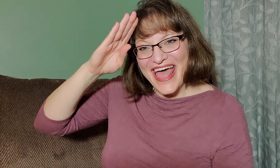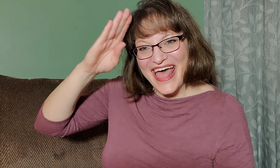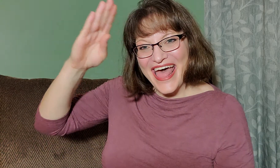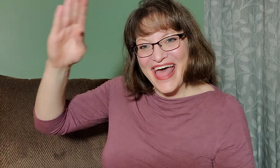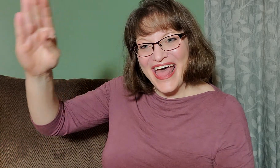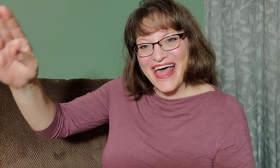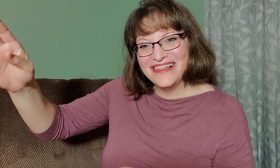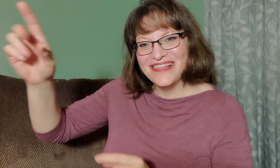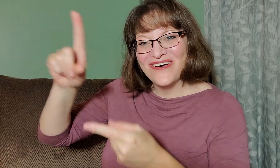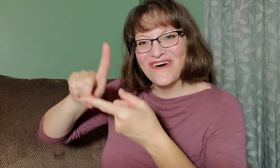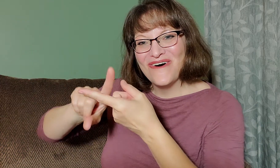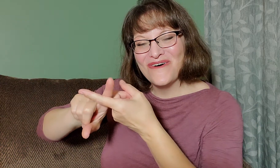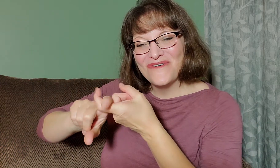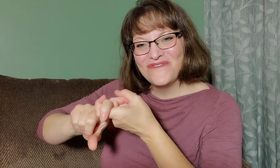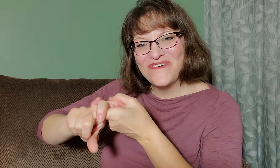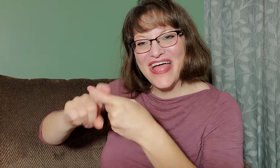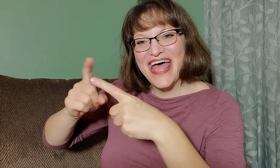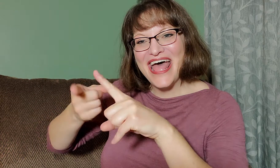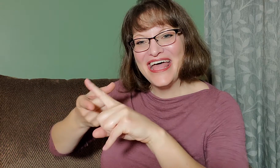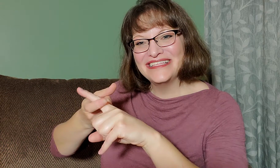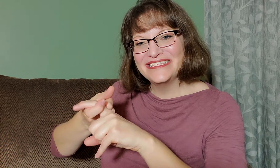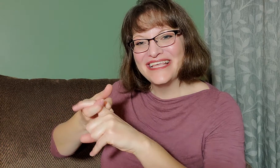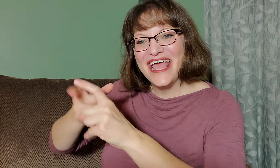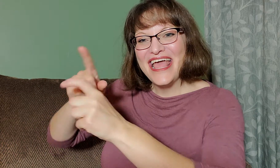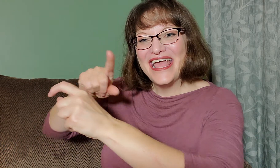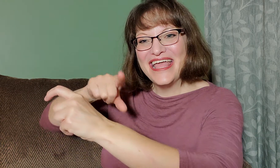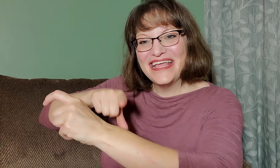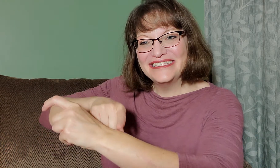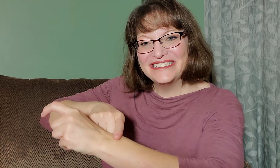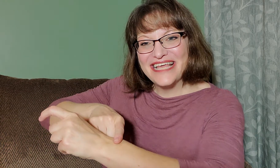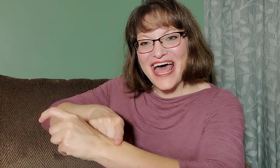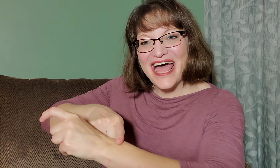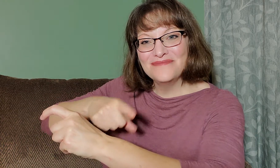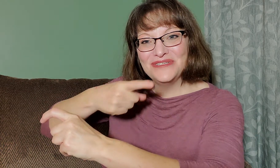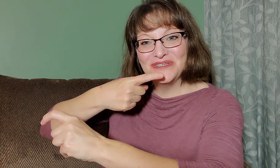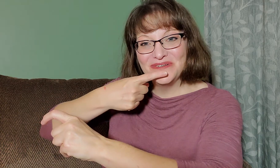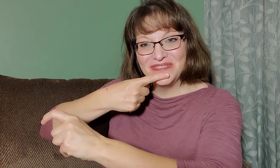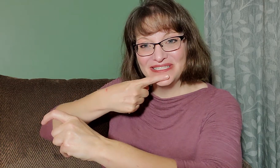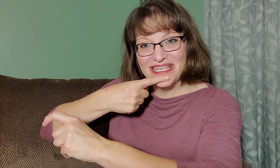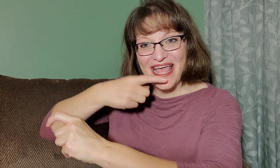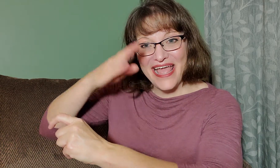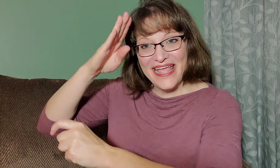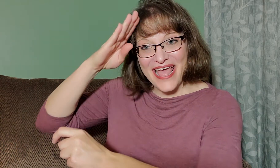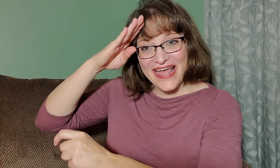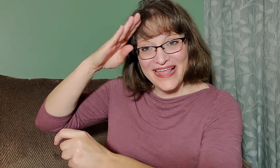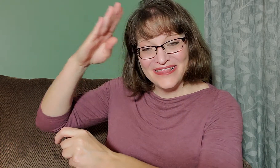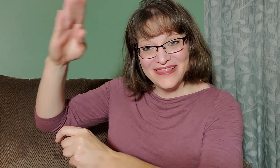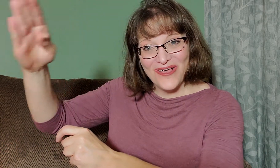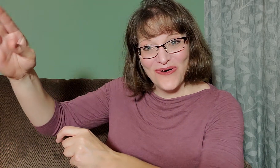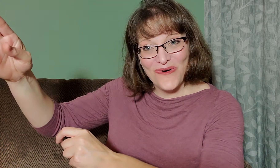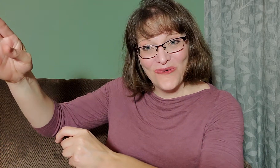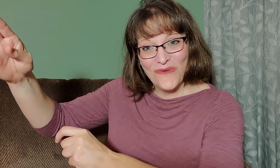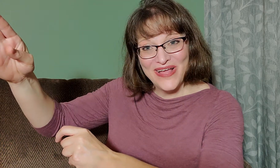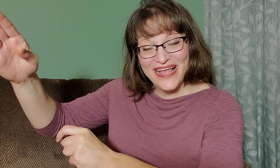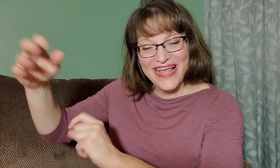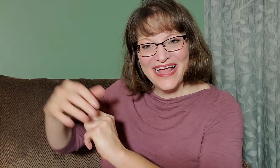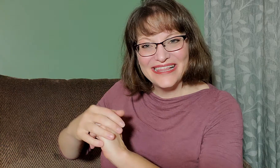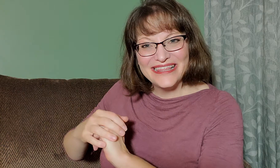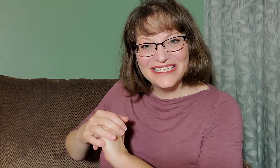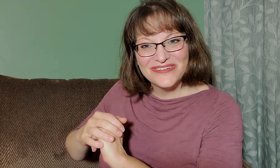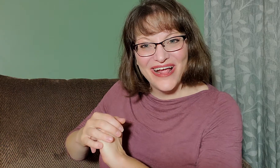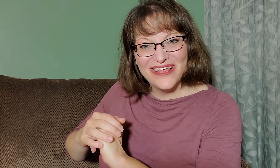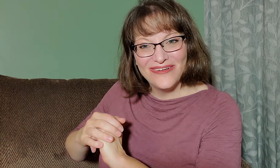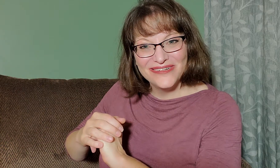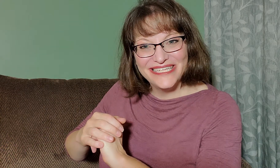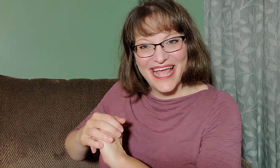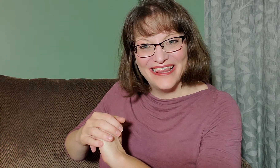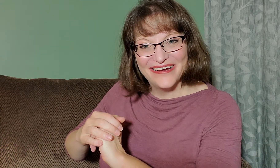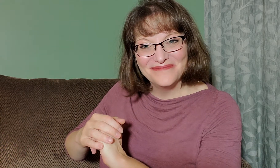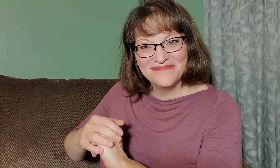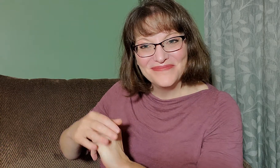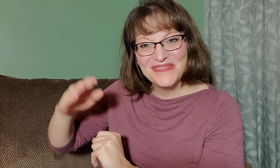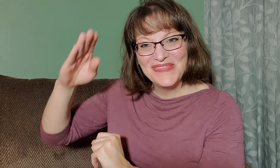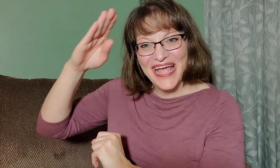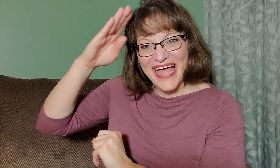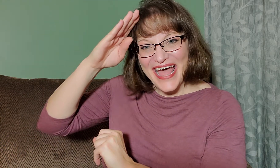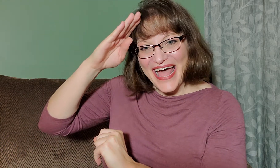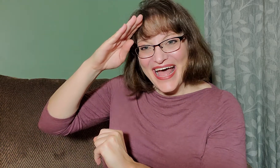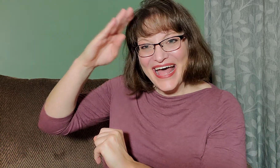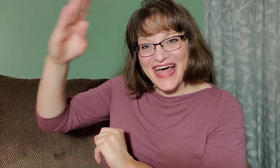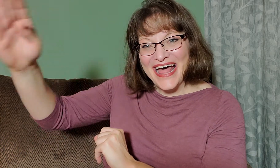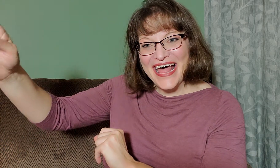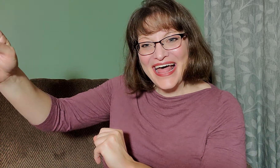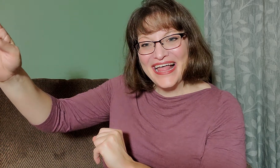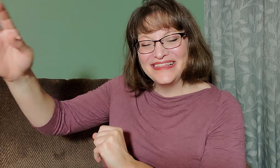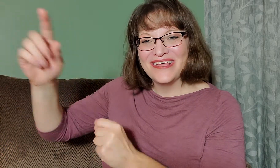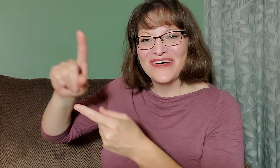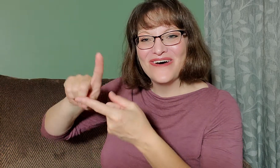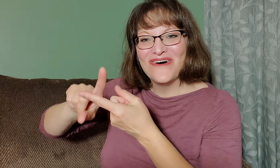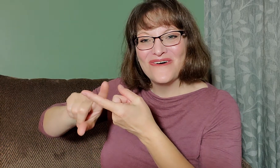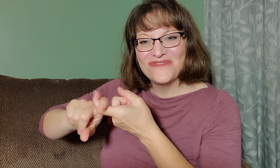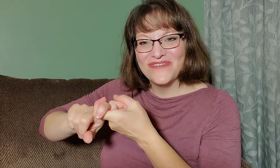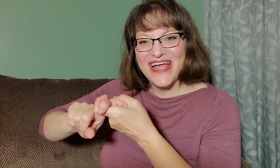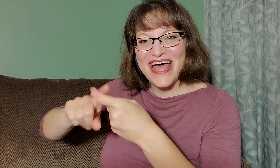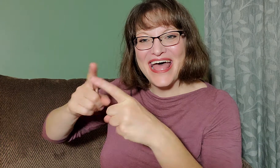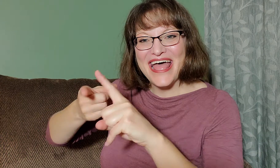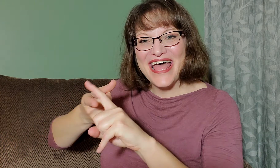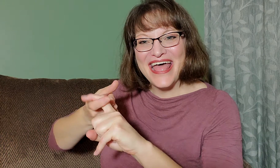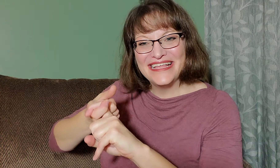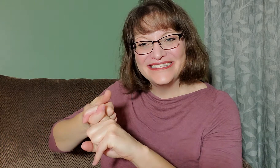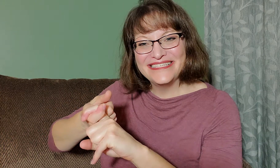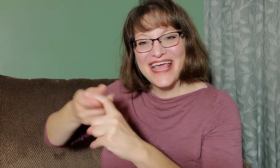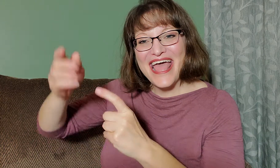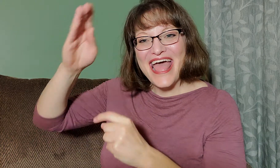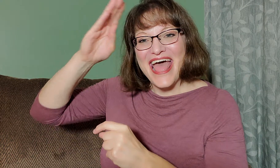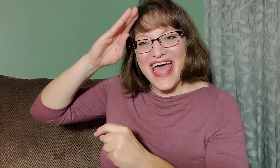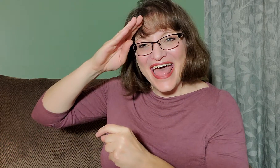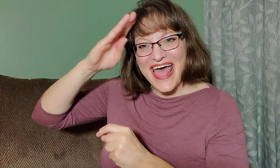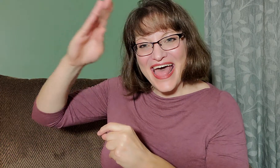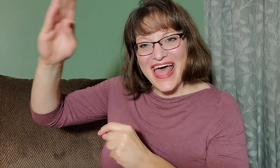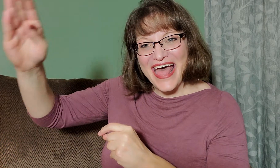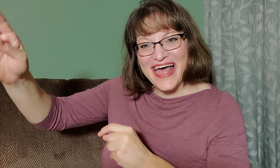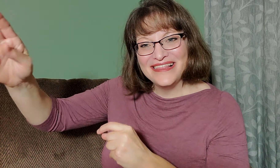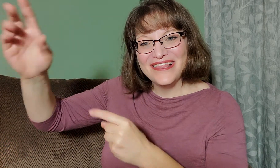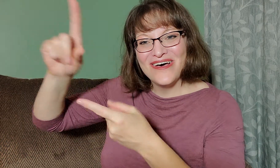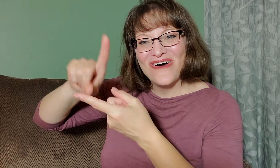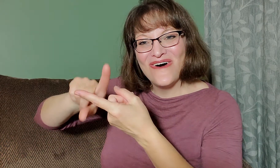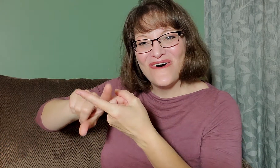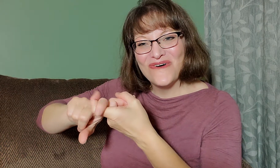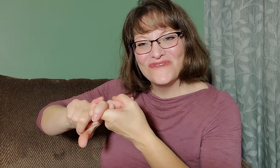Hellos friends. It's time to say hello.Let's try that all together. Hello, friends. Hello,